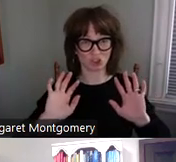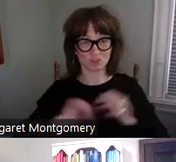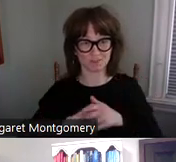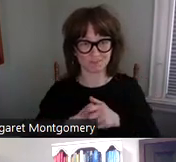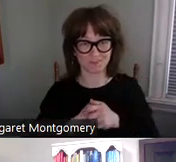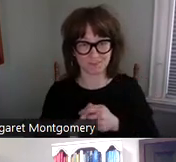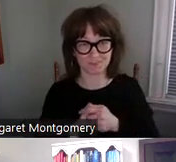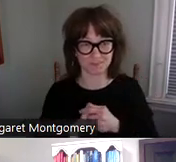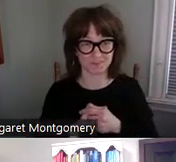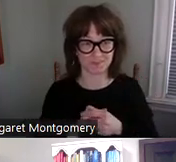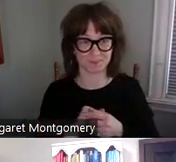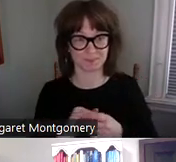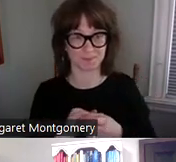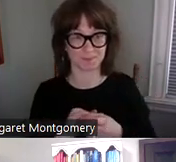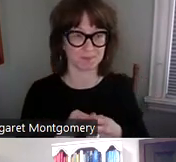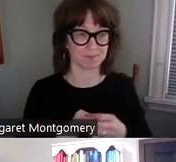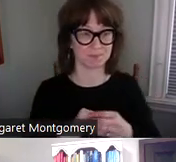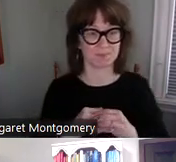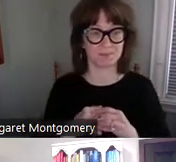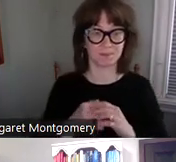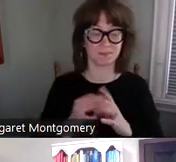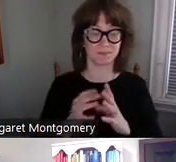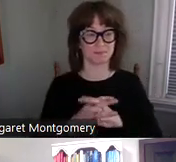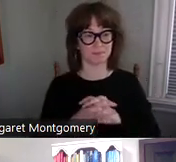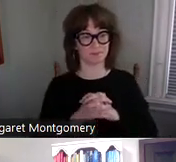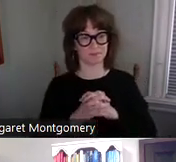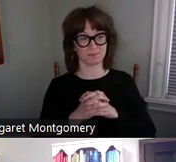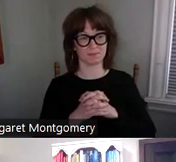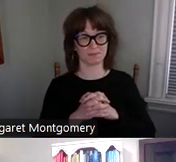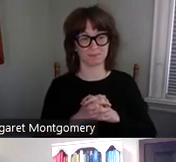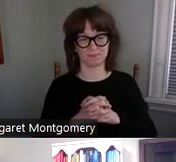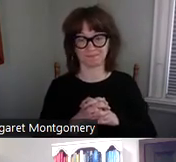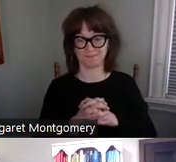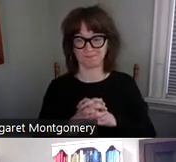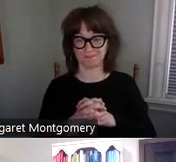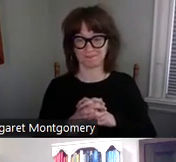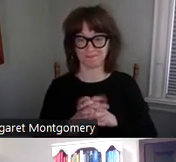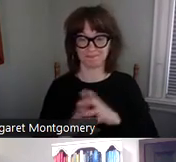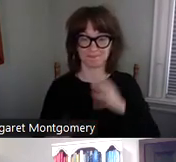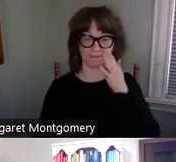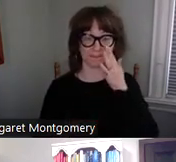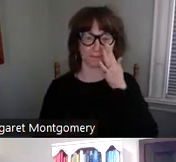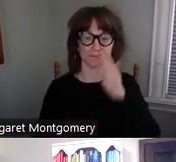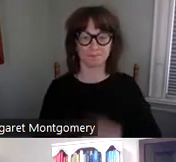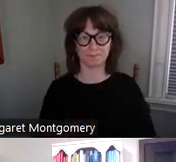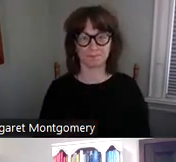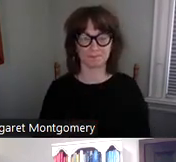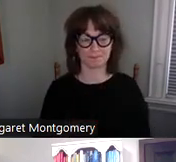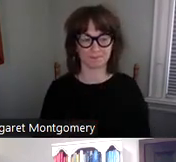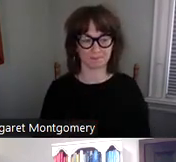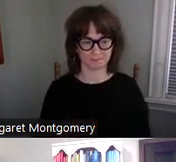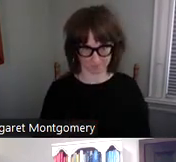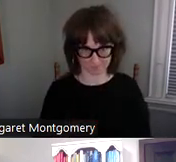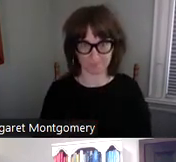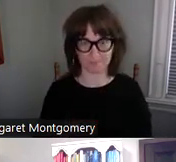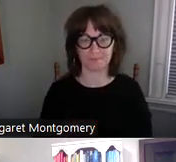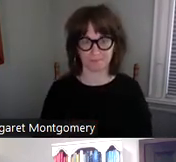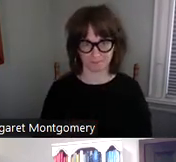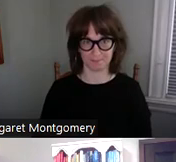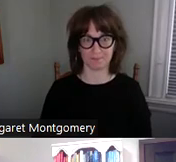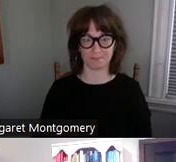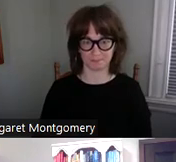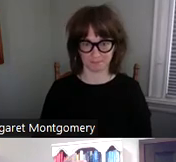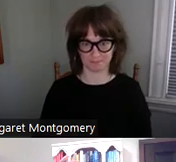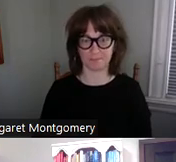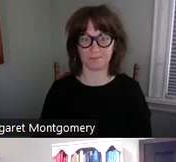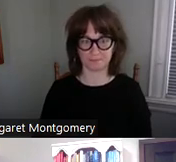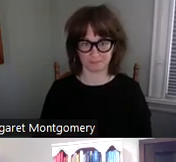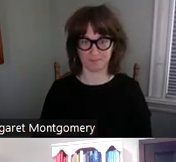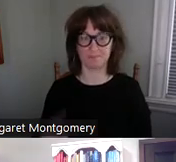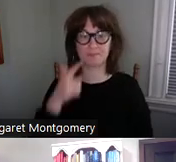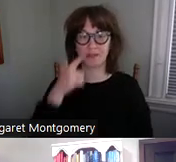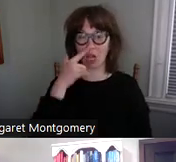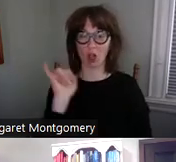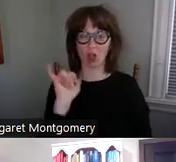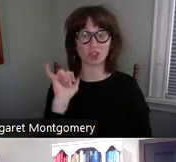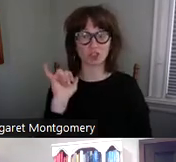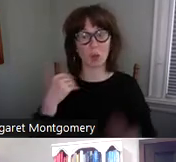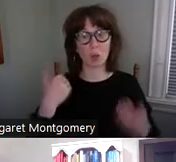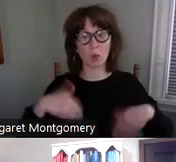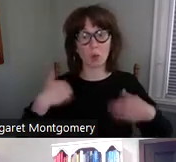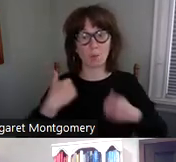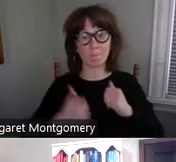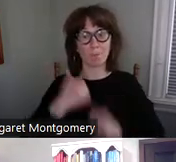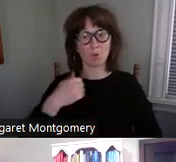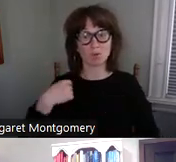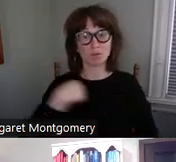12:06:42 I will share the results. So it looks like an overwhelming majority of us are attending